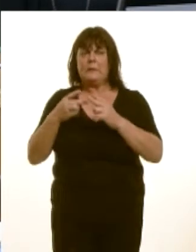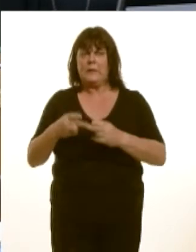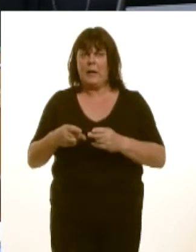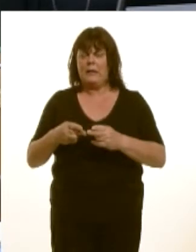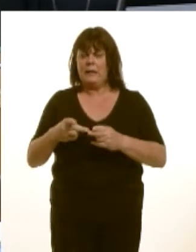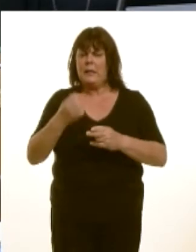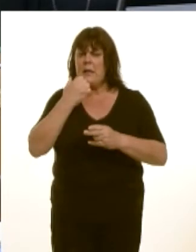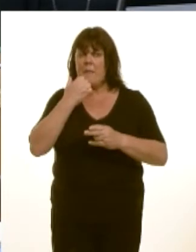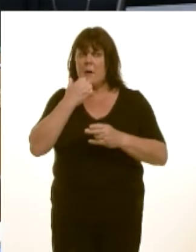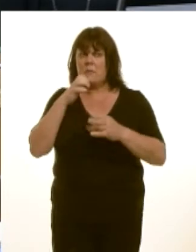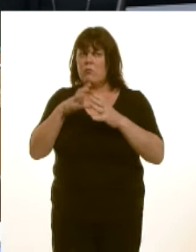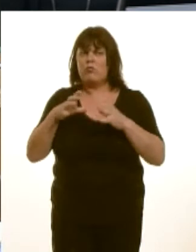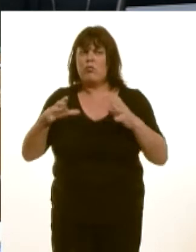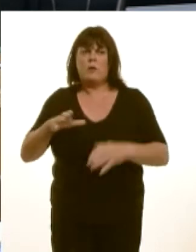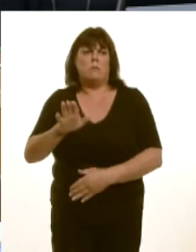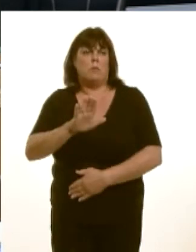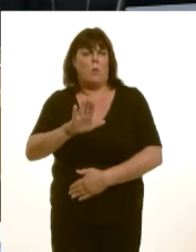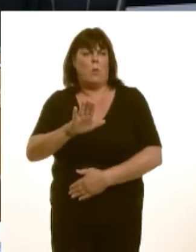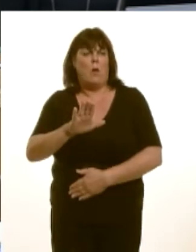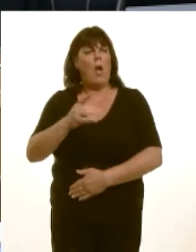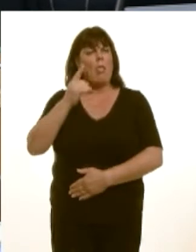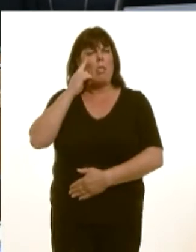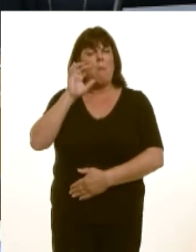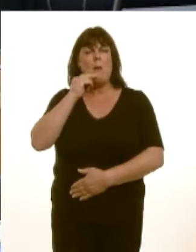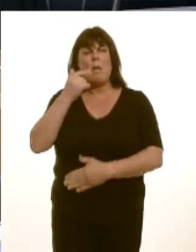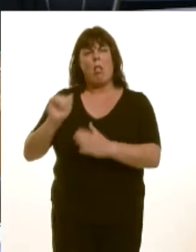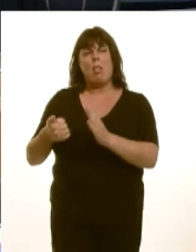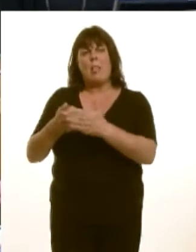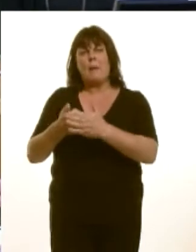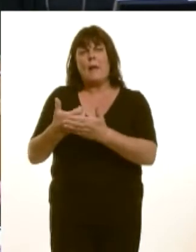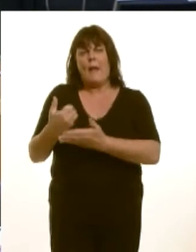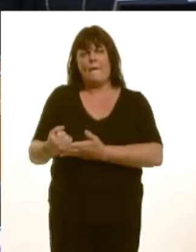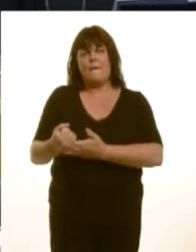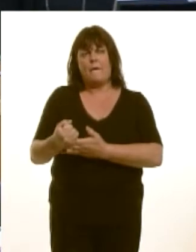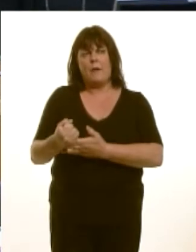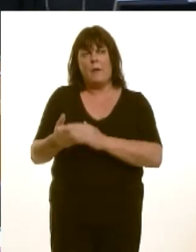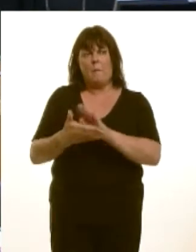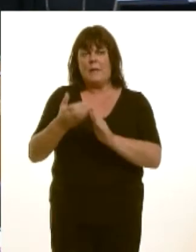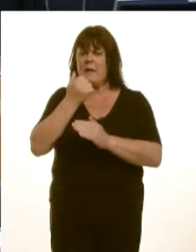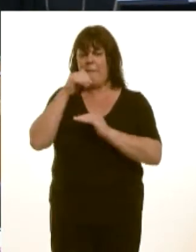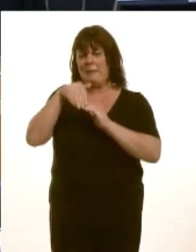it is the case that there is a level beyond which it cannot go down is a matter, of course, for the medics to determine.